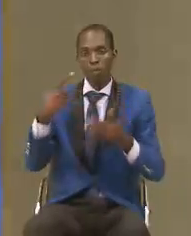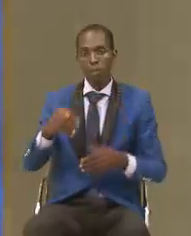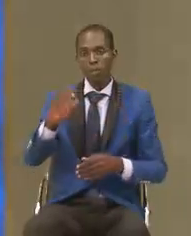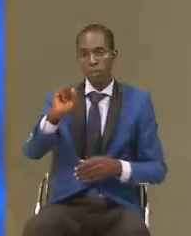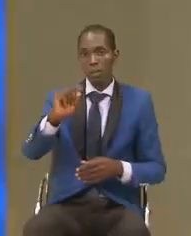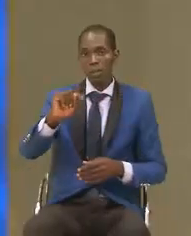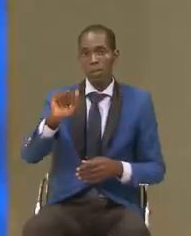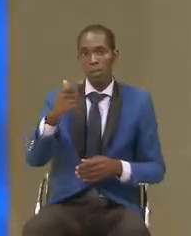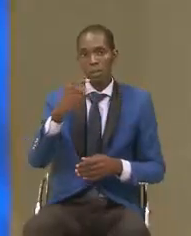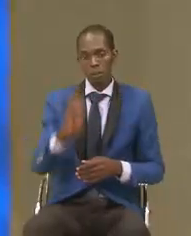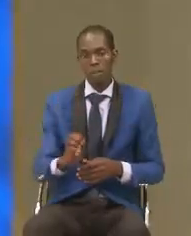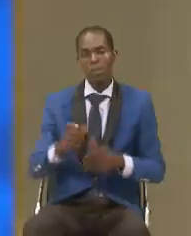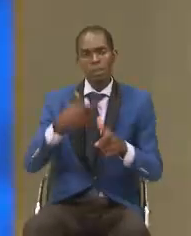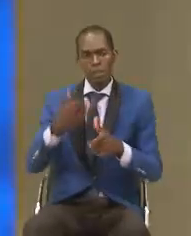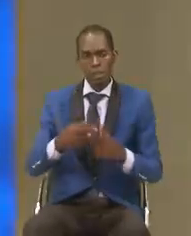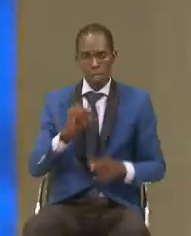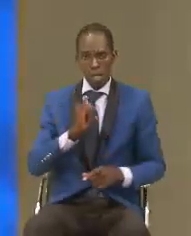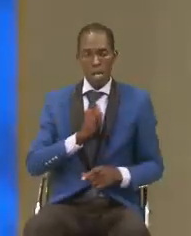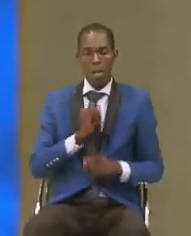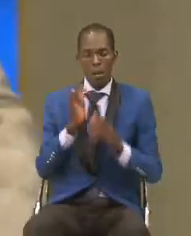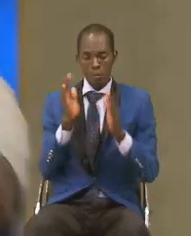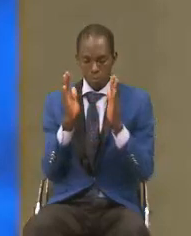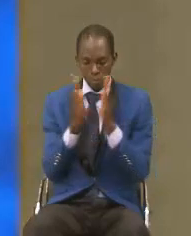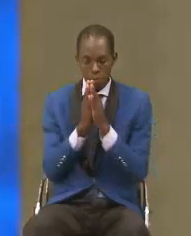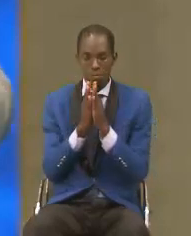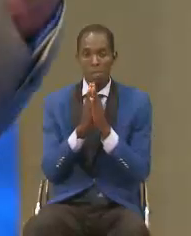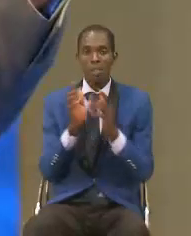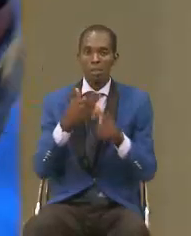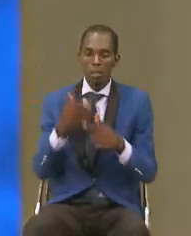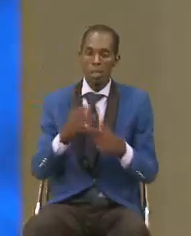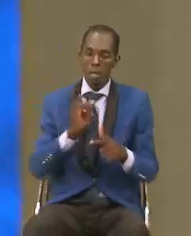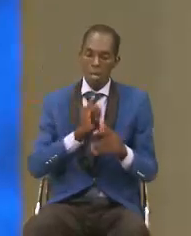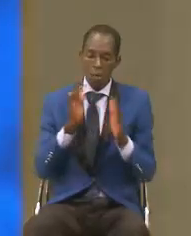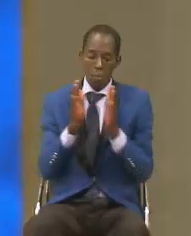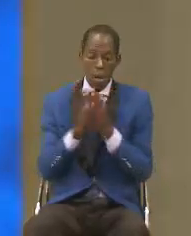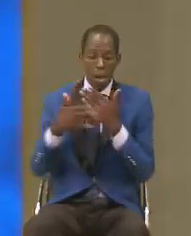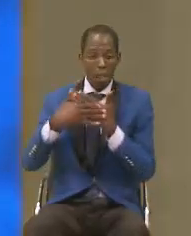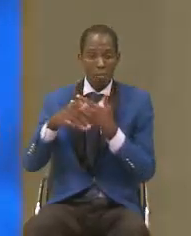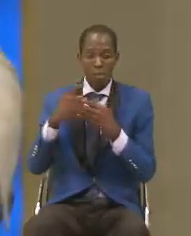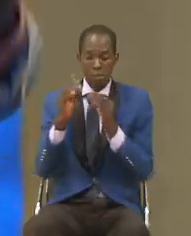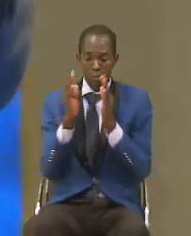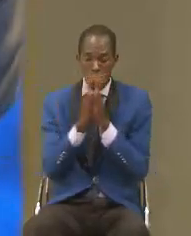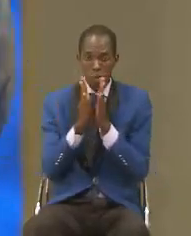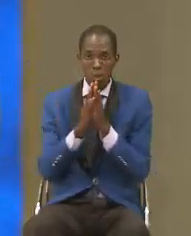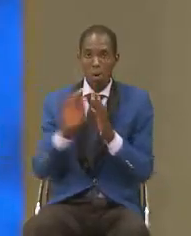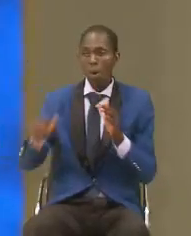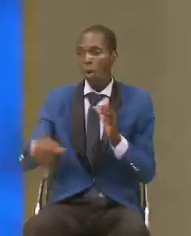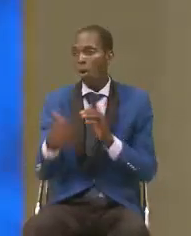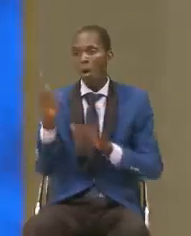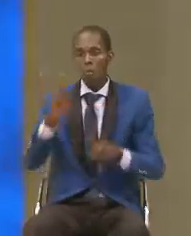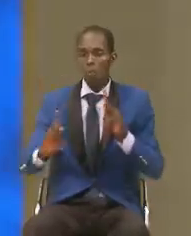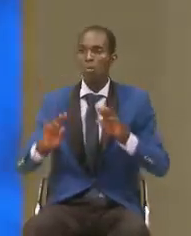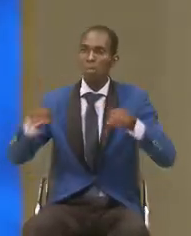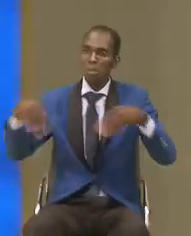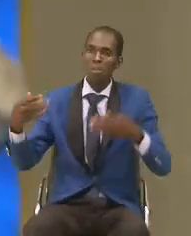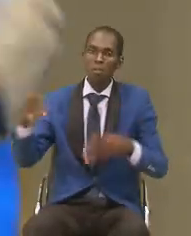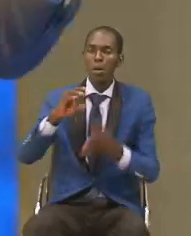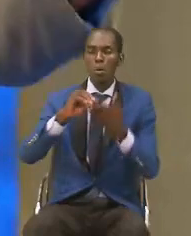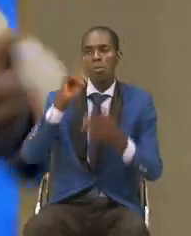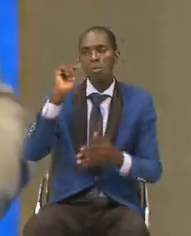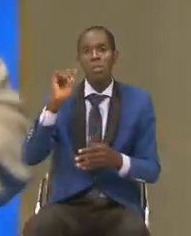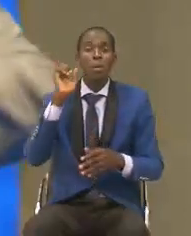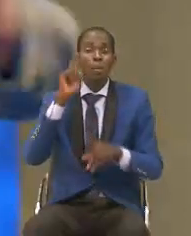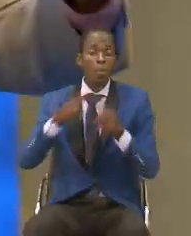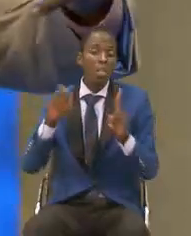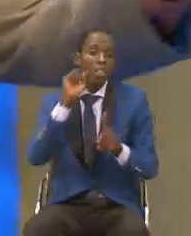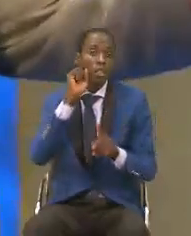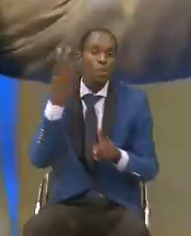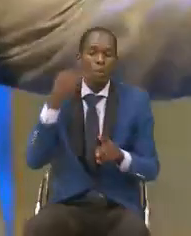in front of the platform and then i preached then i preached after the prayer other people give